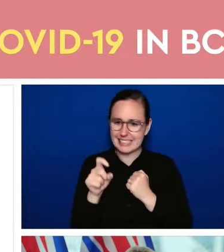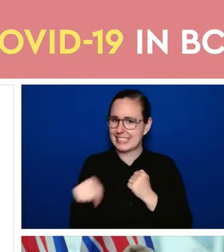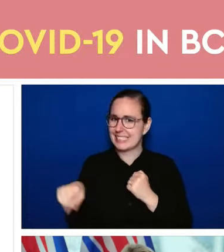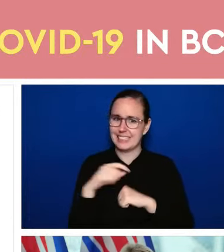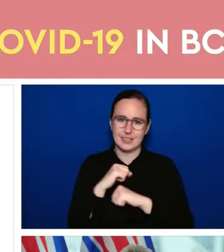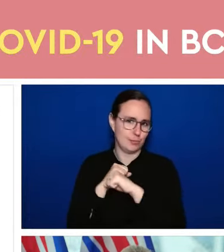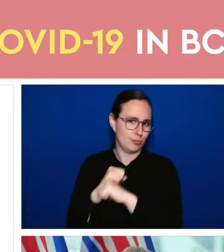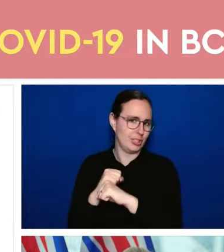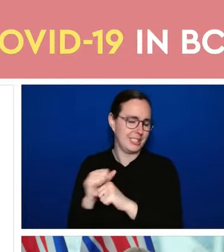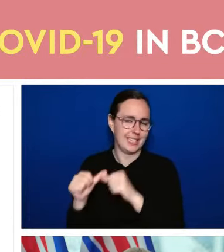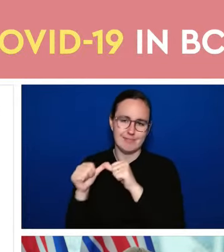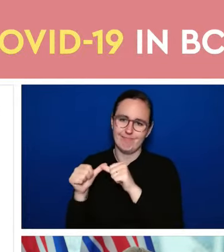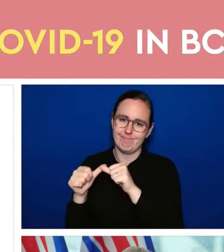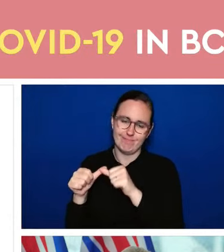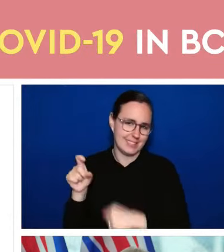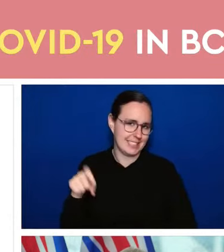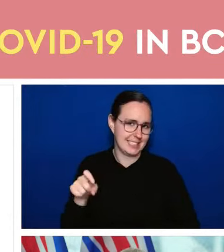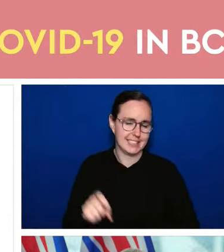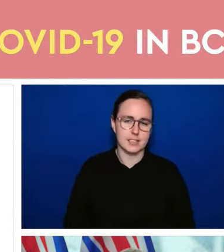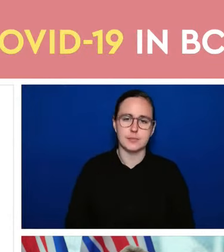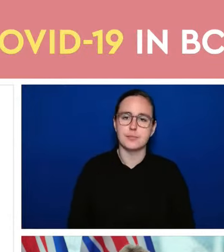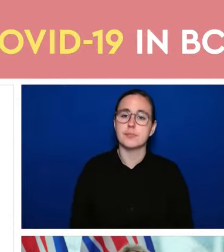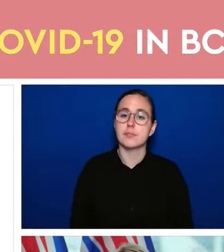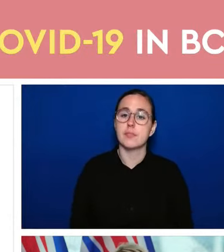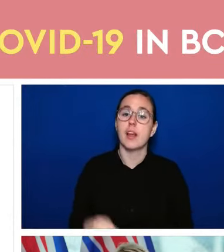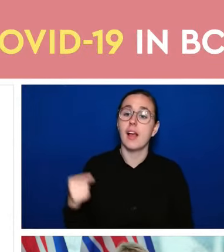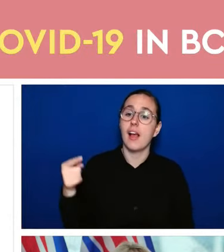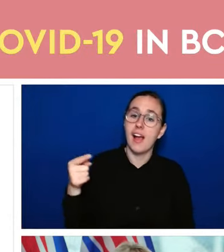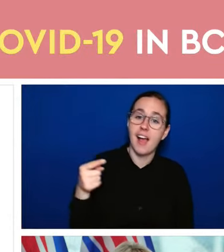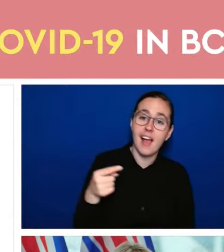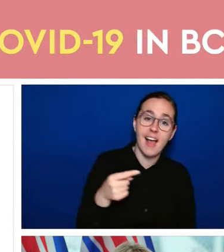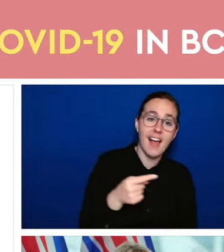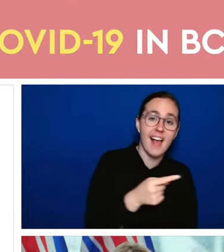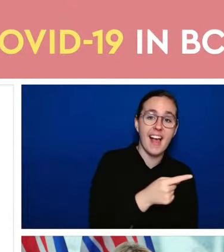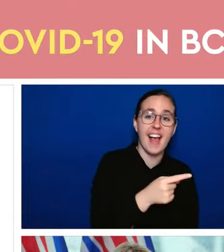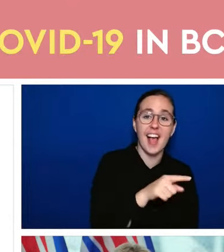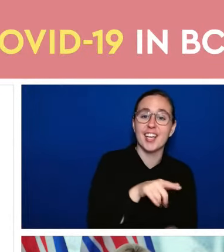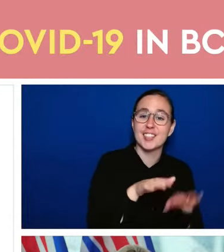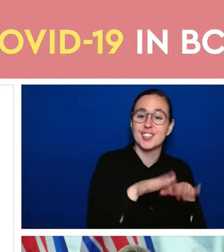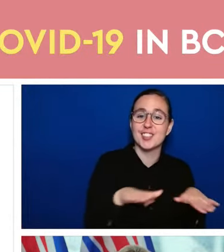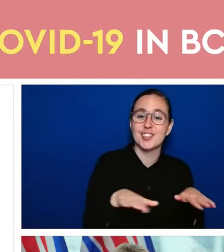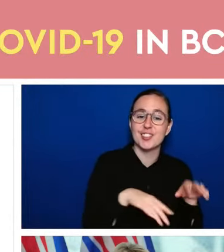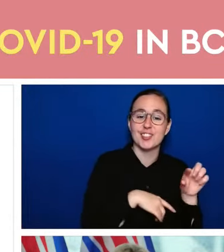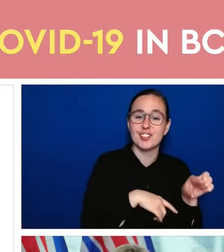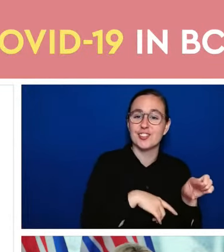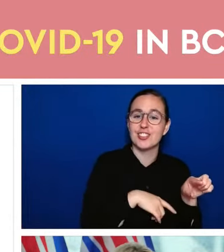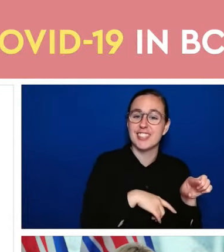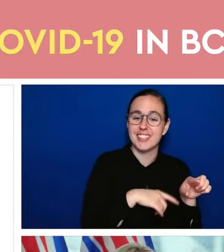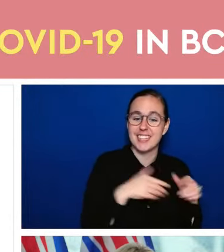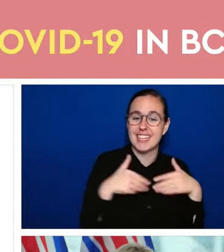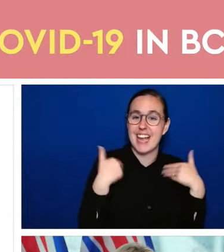shows us that children and they're not they have not had as much access to vaccine over time